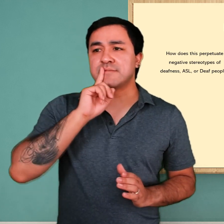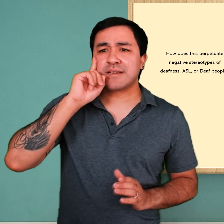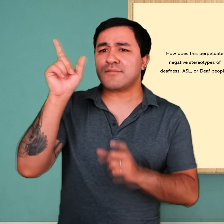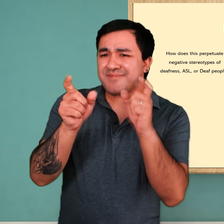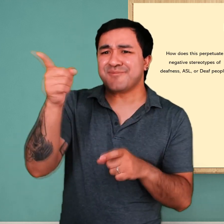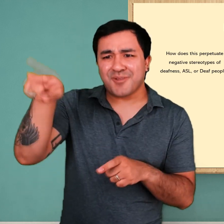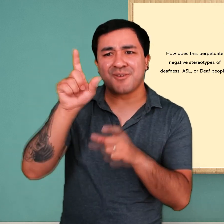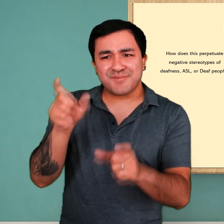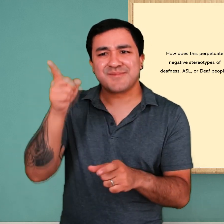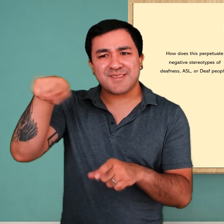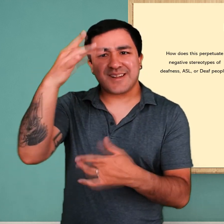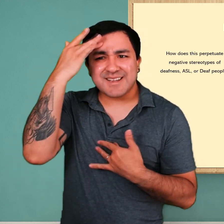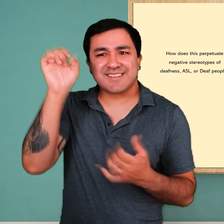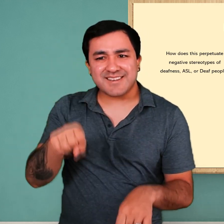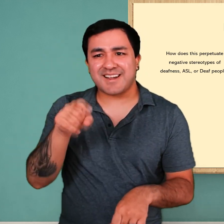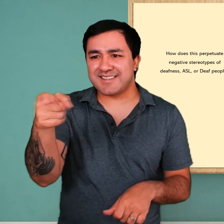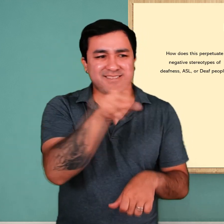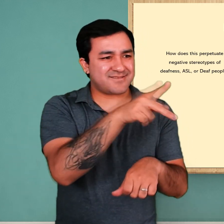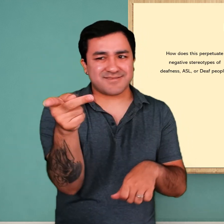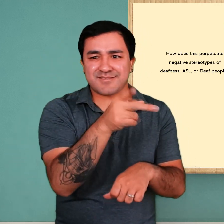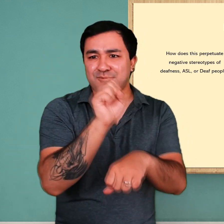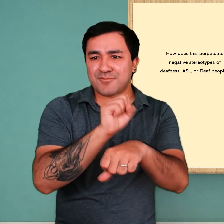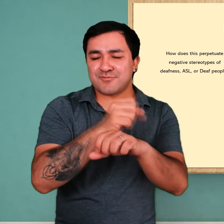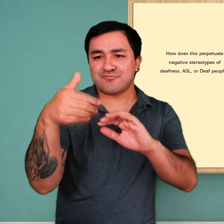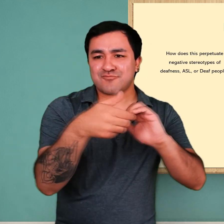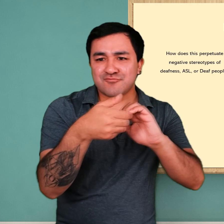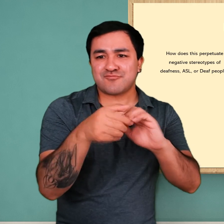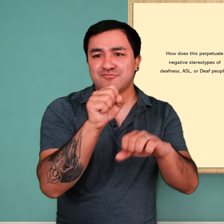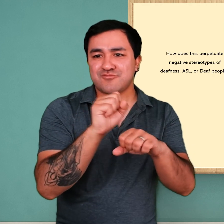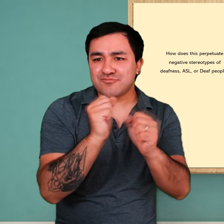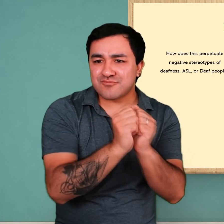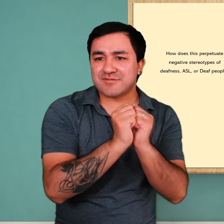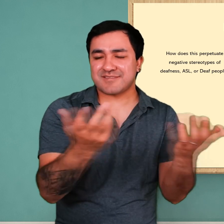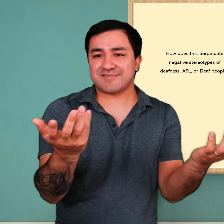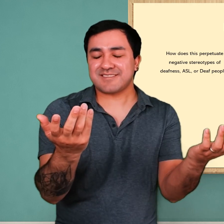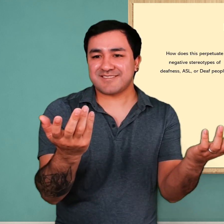even have them work with Deaf clients since Deaf people are people too and can also get sick.